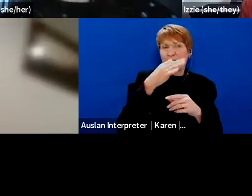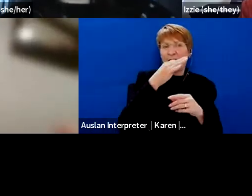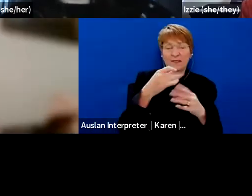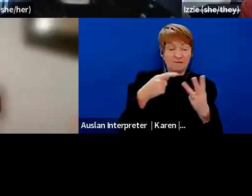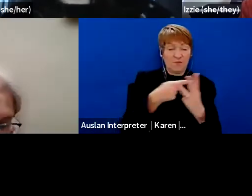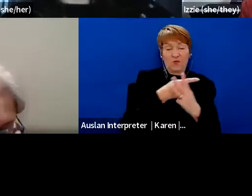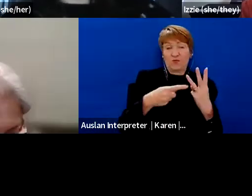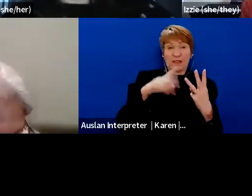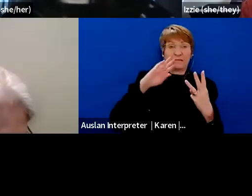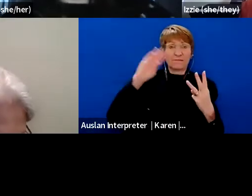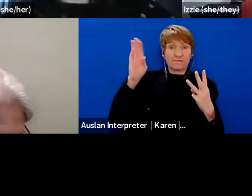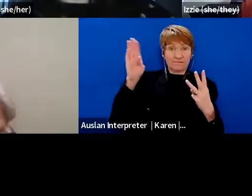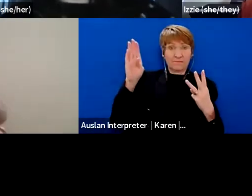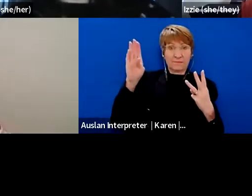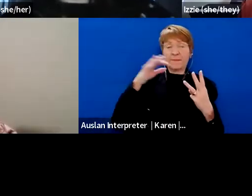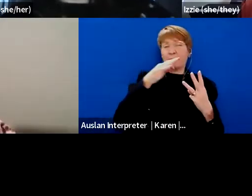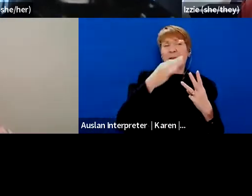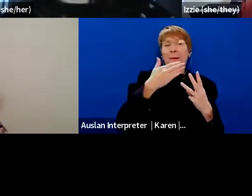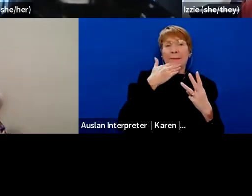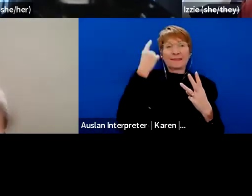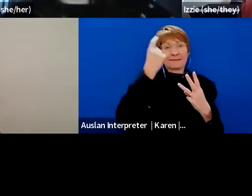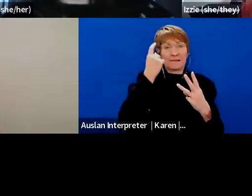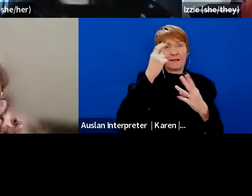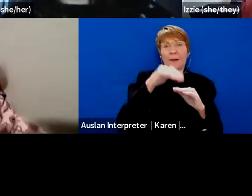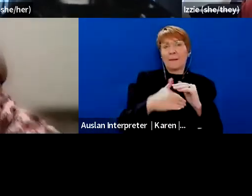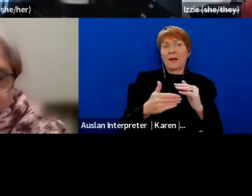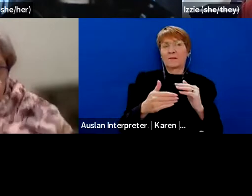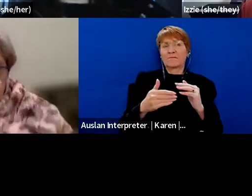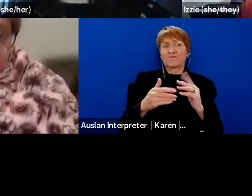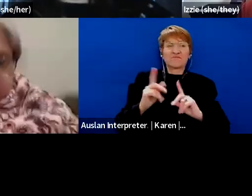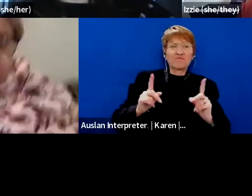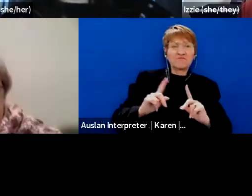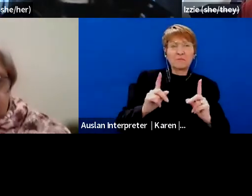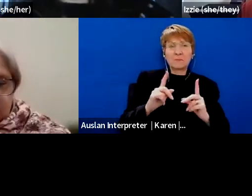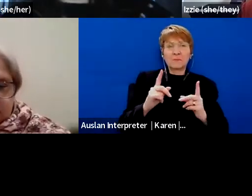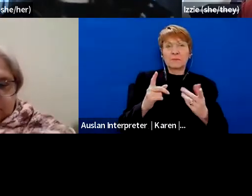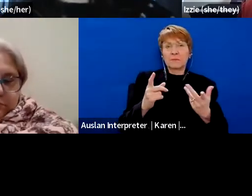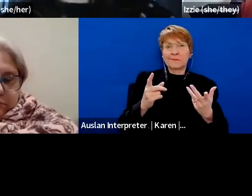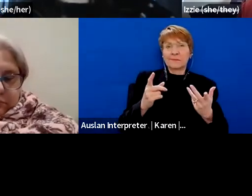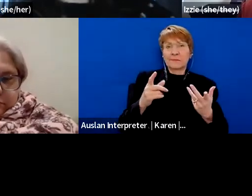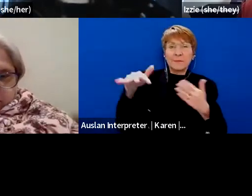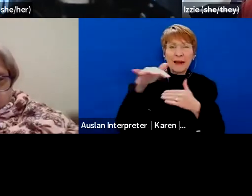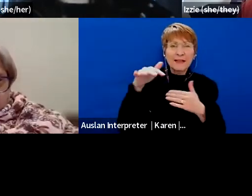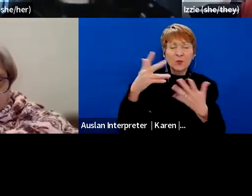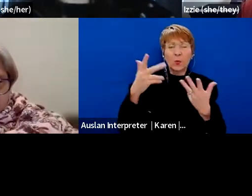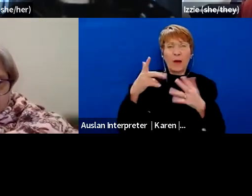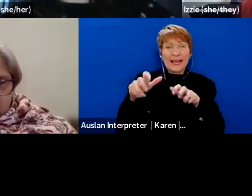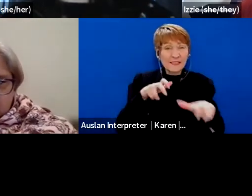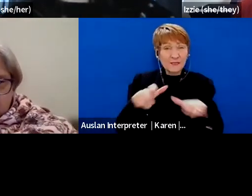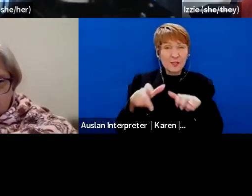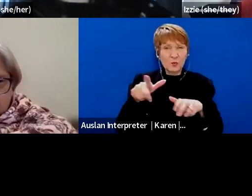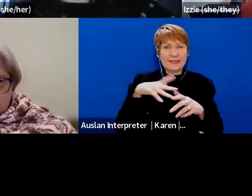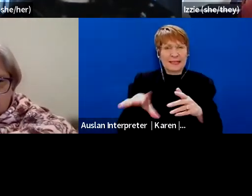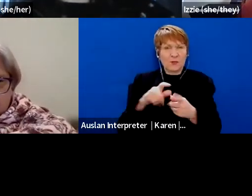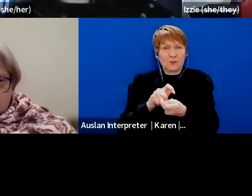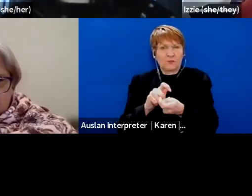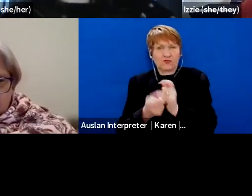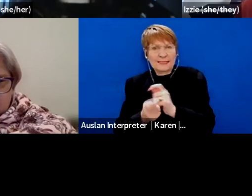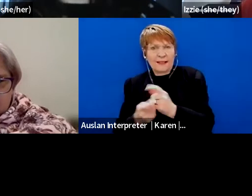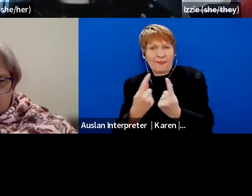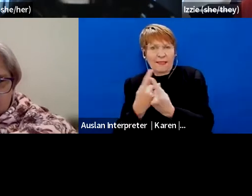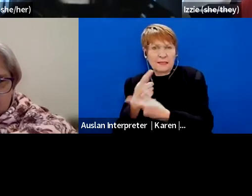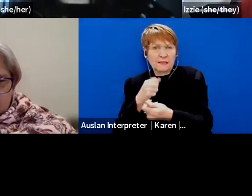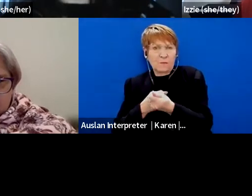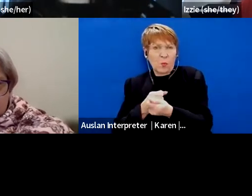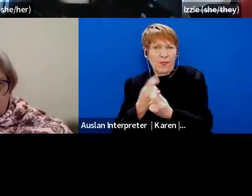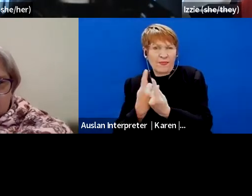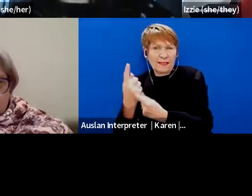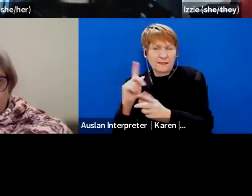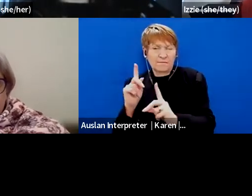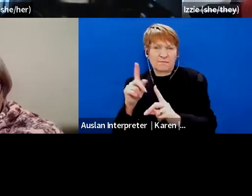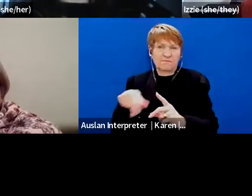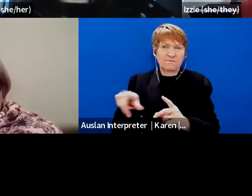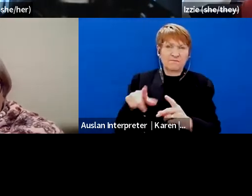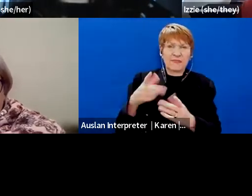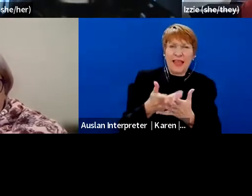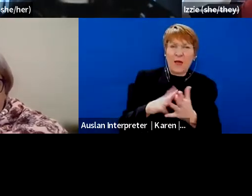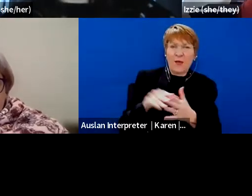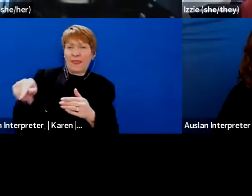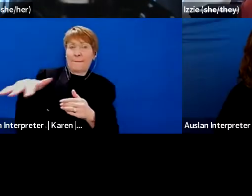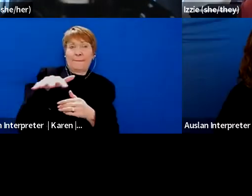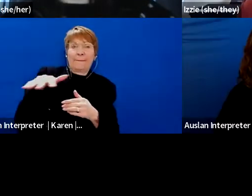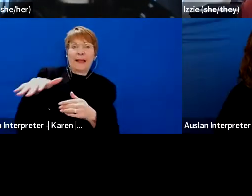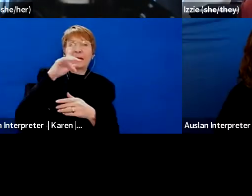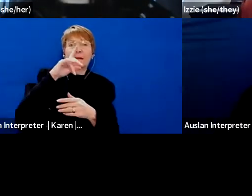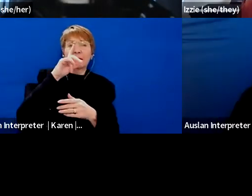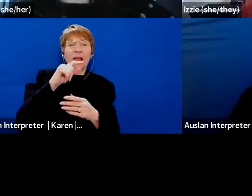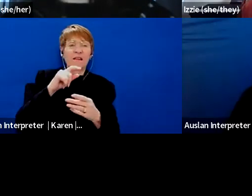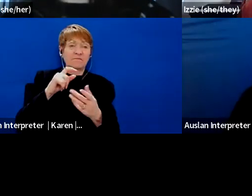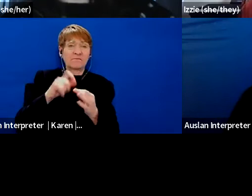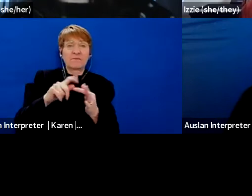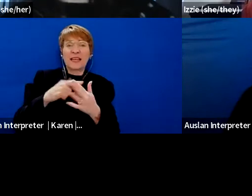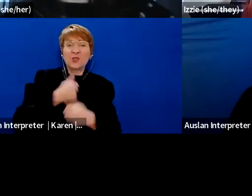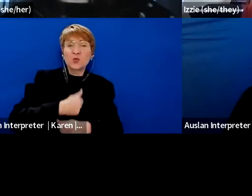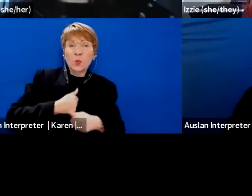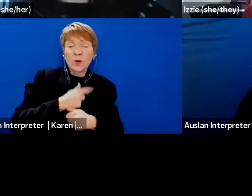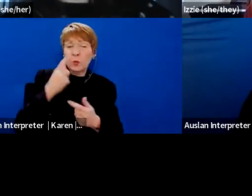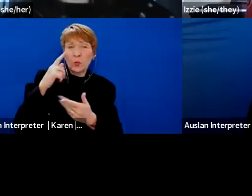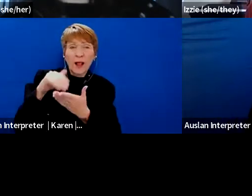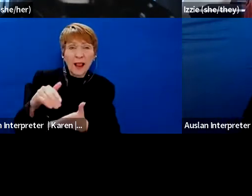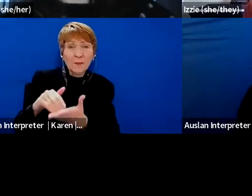is our three speakers today to think about the types of places or activities, and where they might need support or adjustments and just how that happened and how how that place can be enjoyed who helped out.